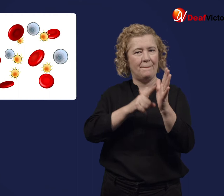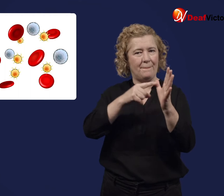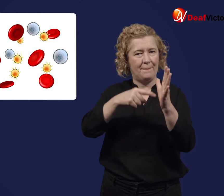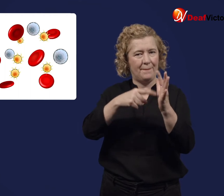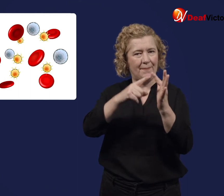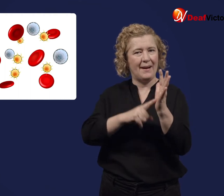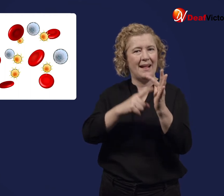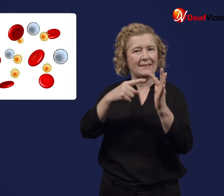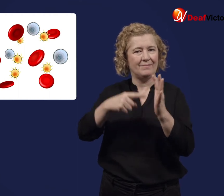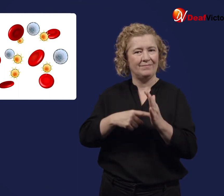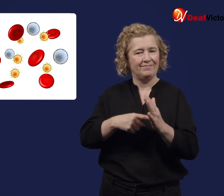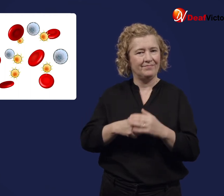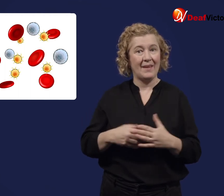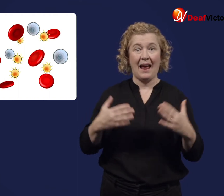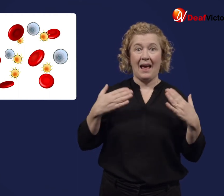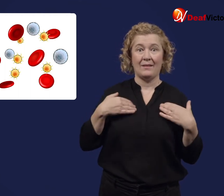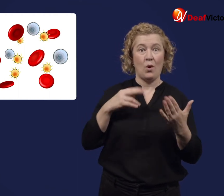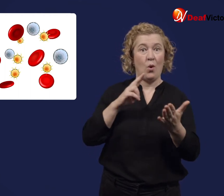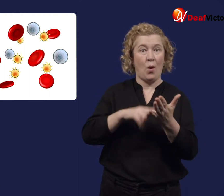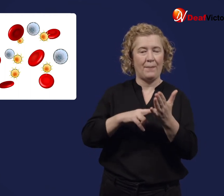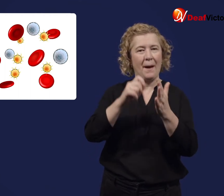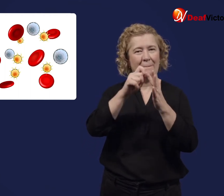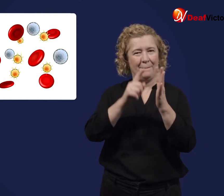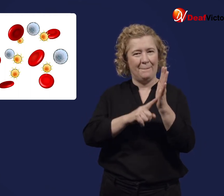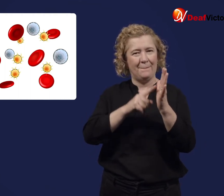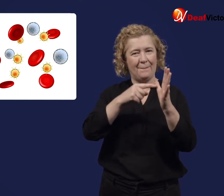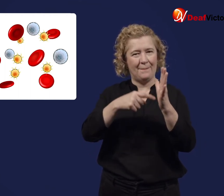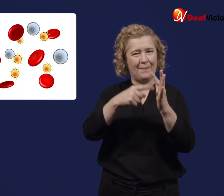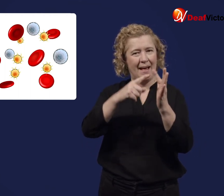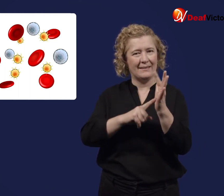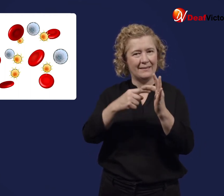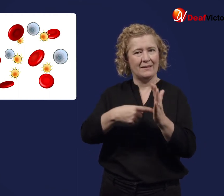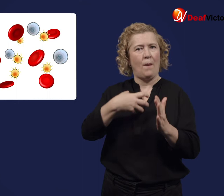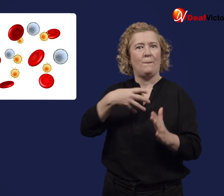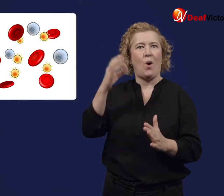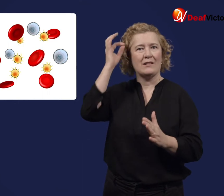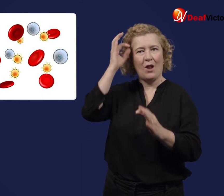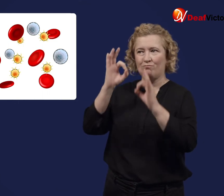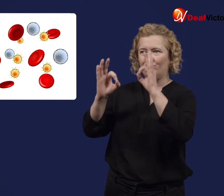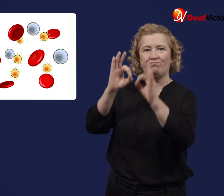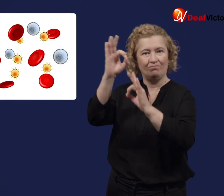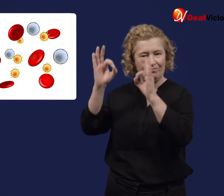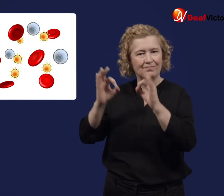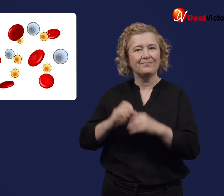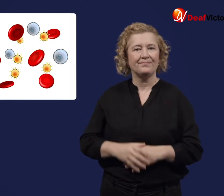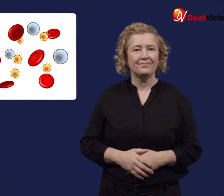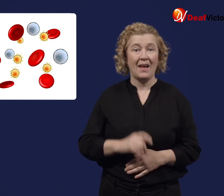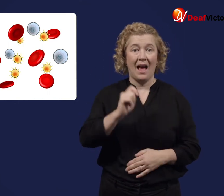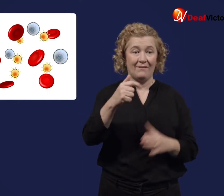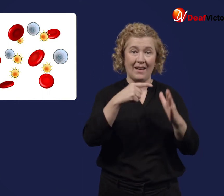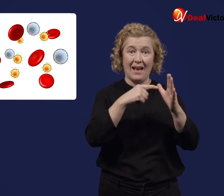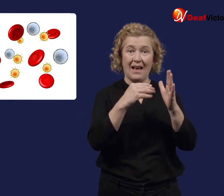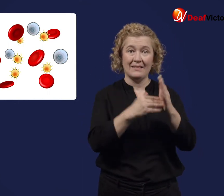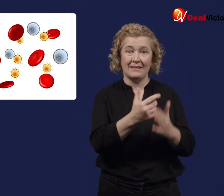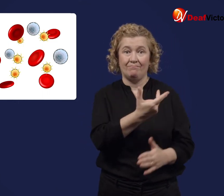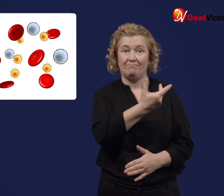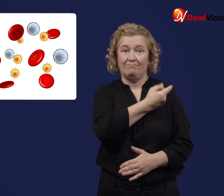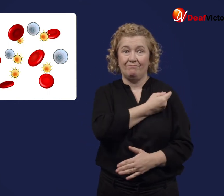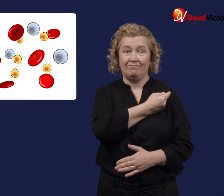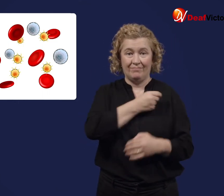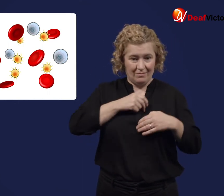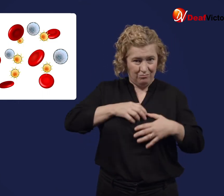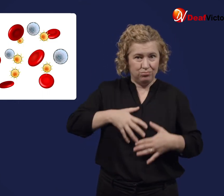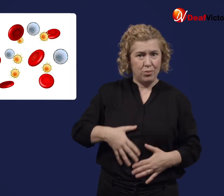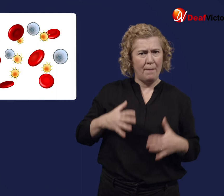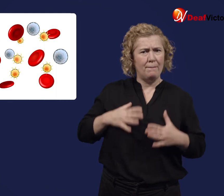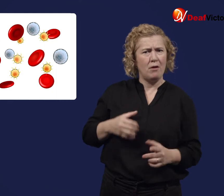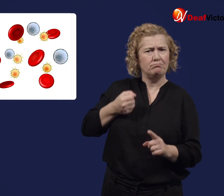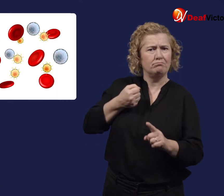After receiving the AstraZeneca vaccine some people experience a lower platelet count,